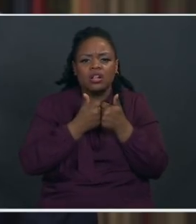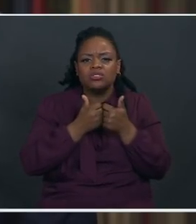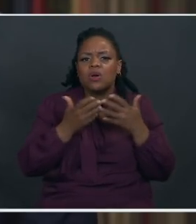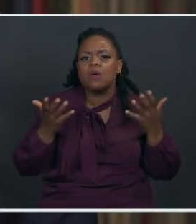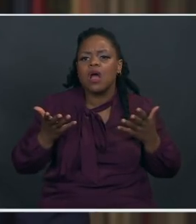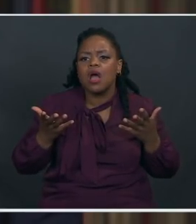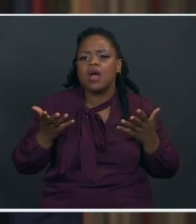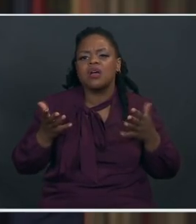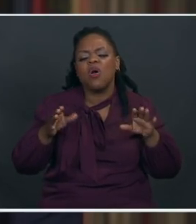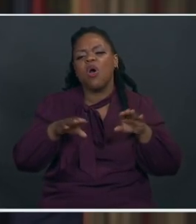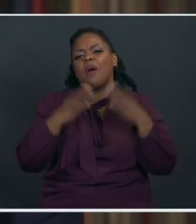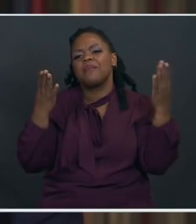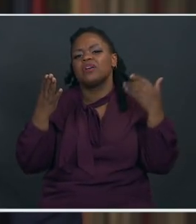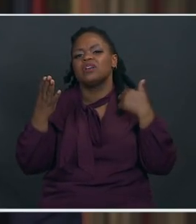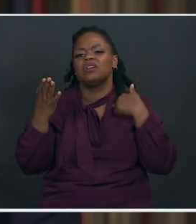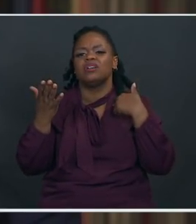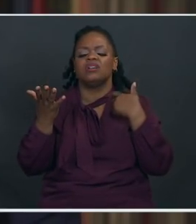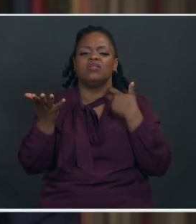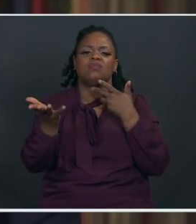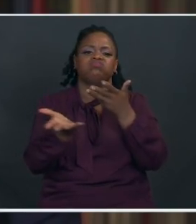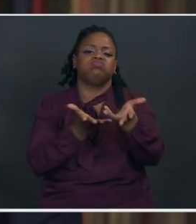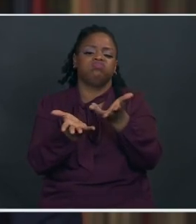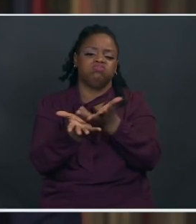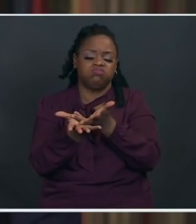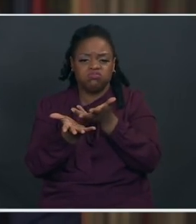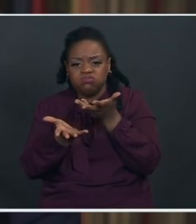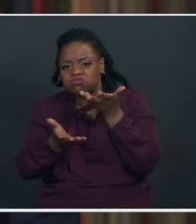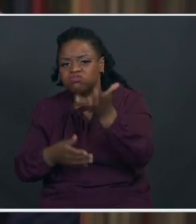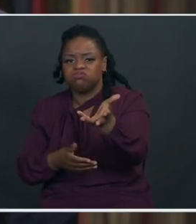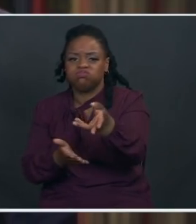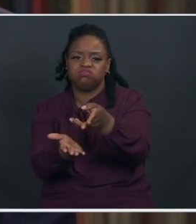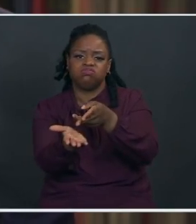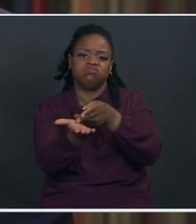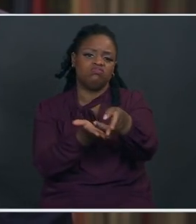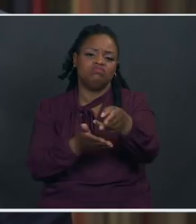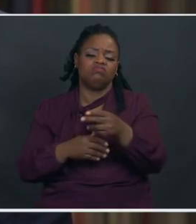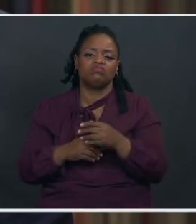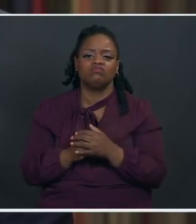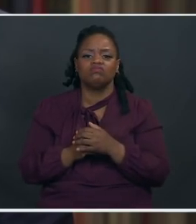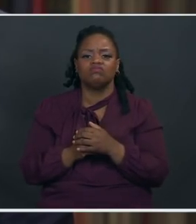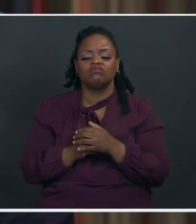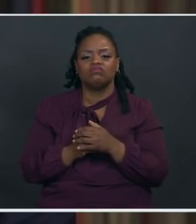Now, to begin, I'd like to start with one of the core pillars of our plan.